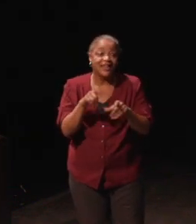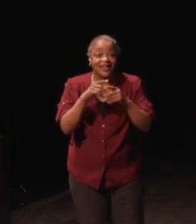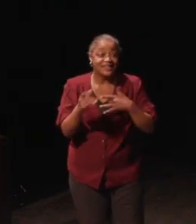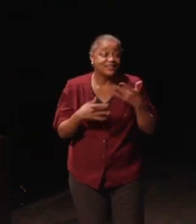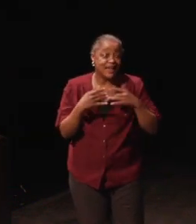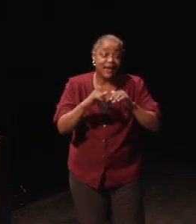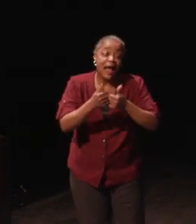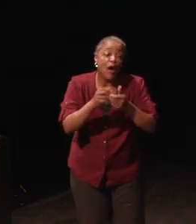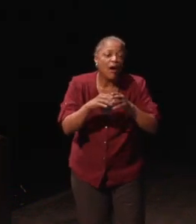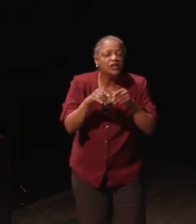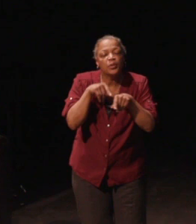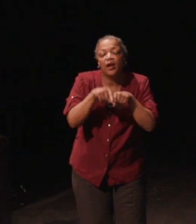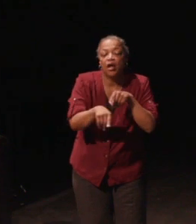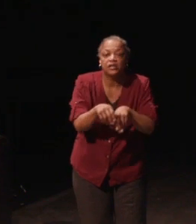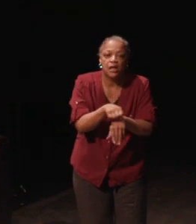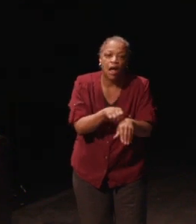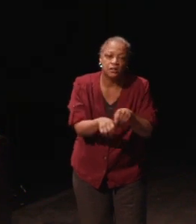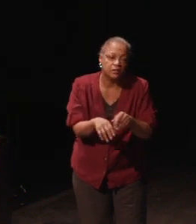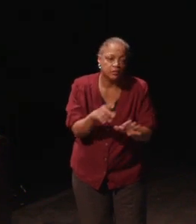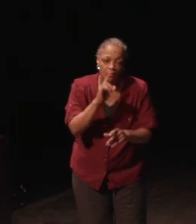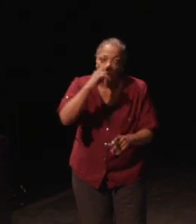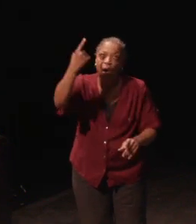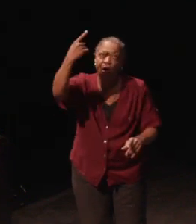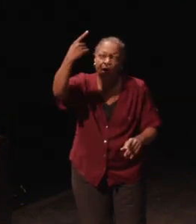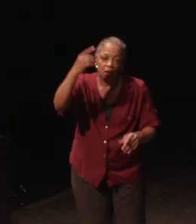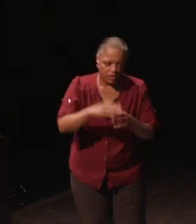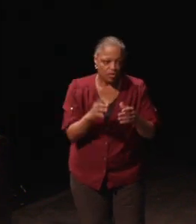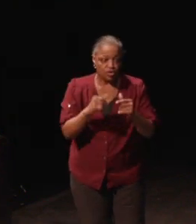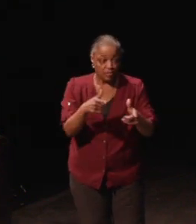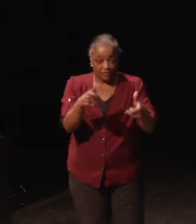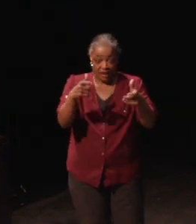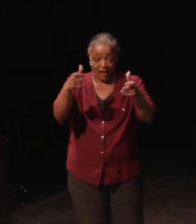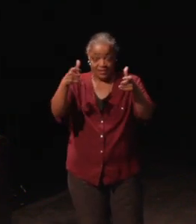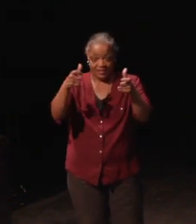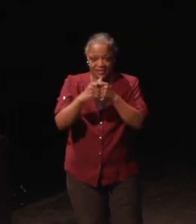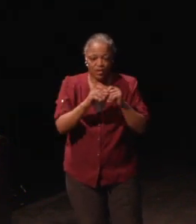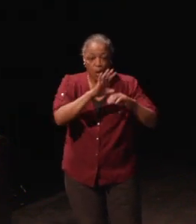you ask me, so it should be fast. So what I did is I grouped all the languages together,